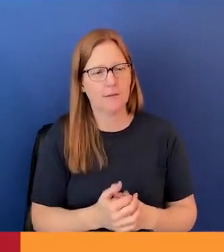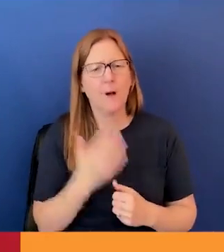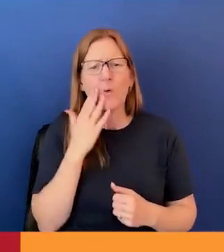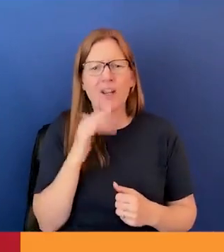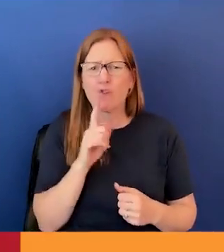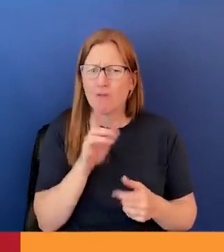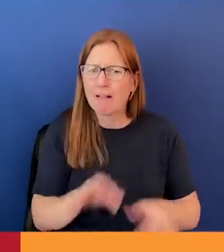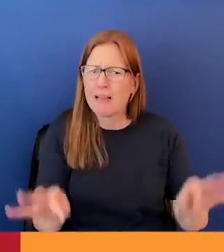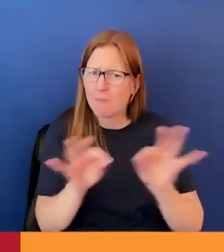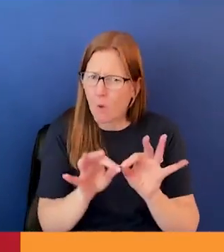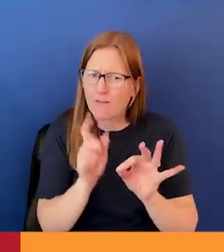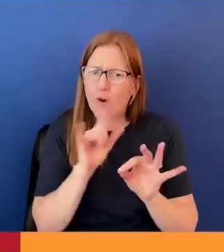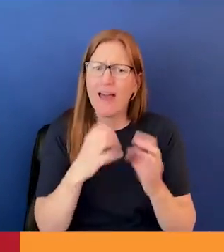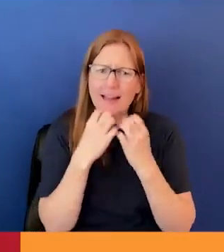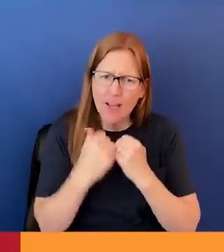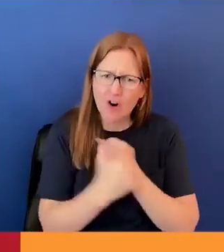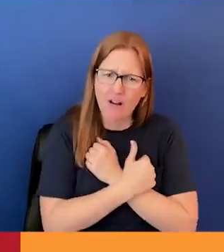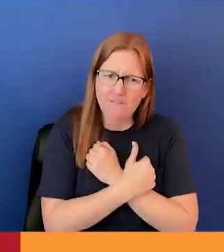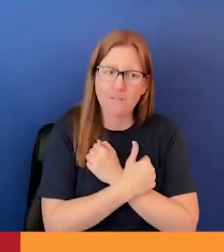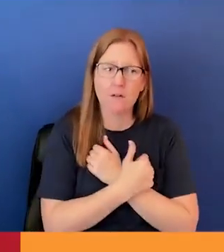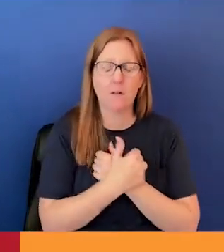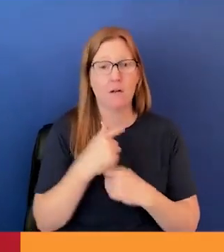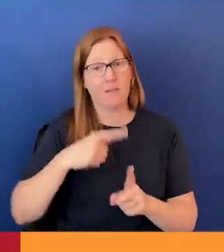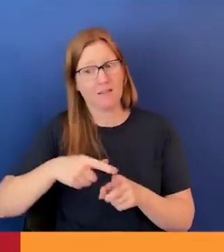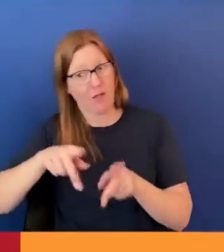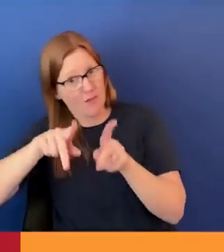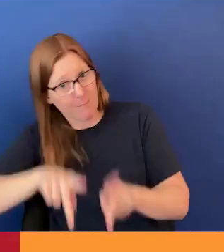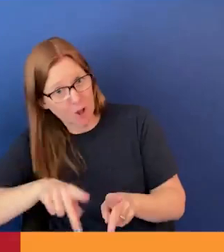And the other reason is, because that's what the care recipient prefers as well.